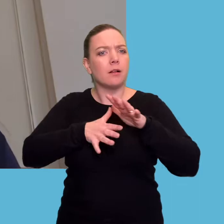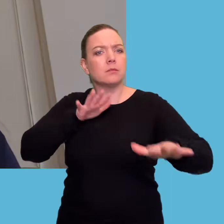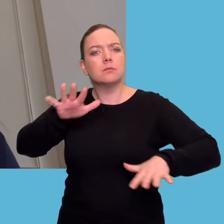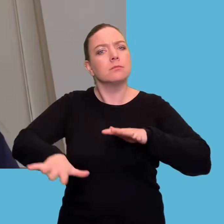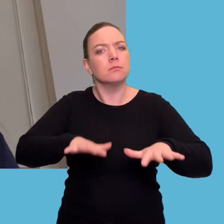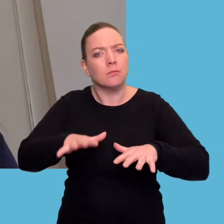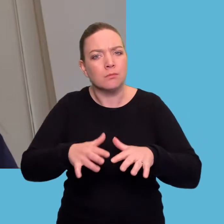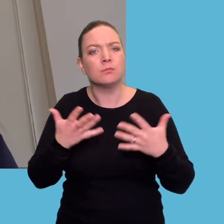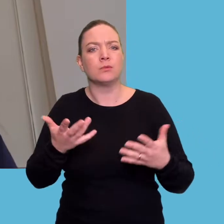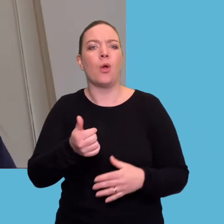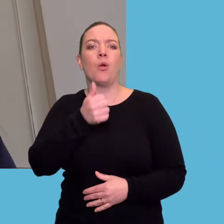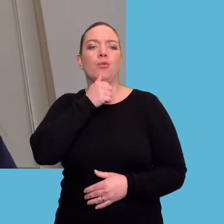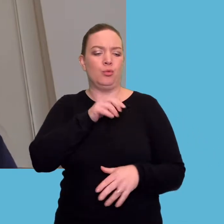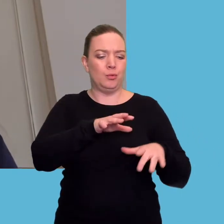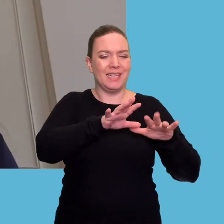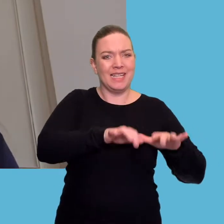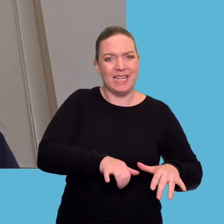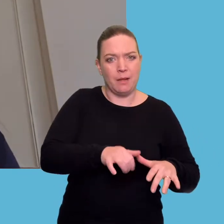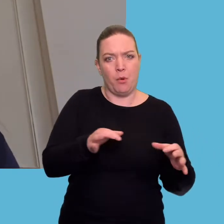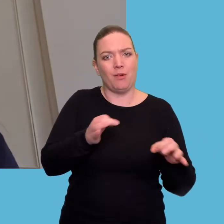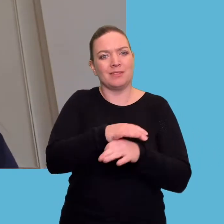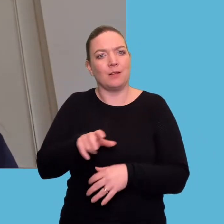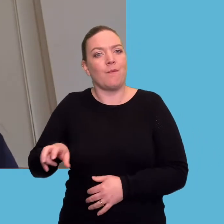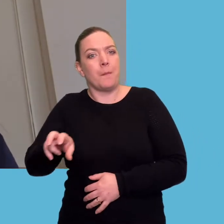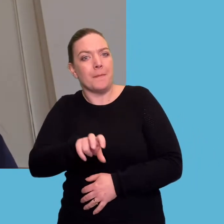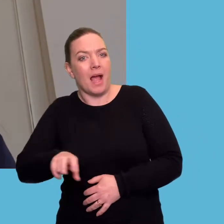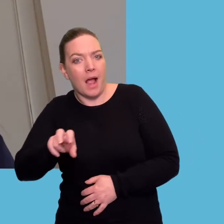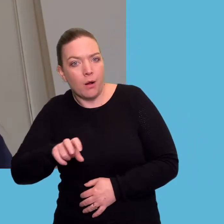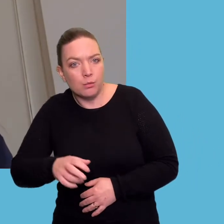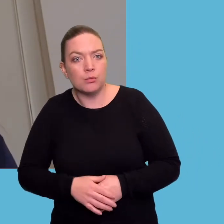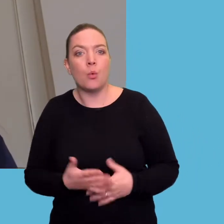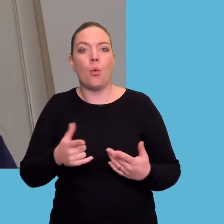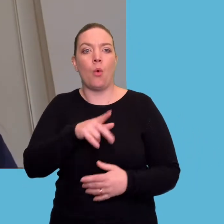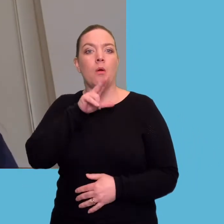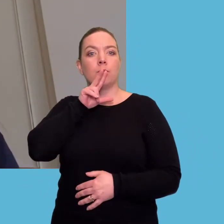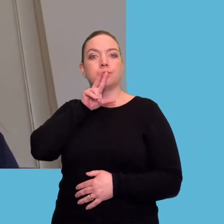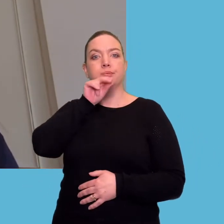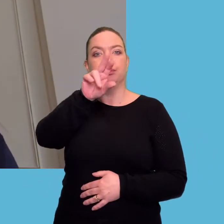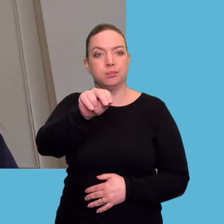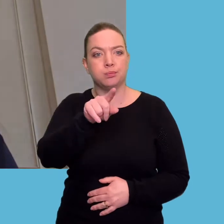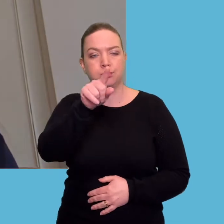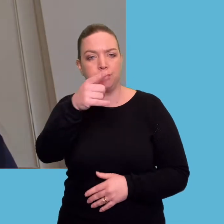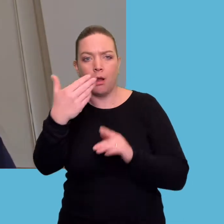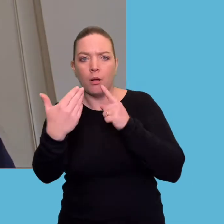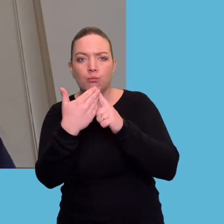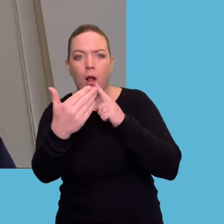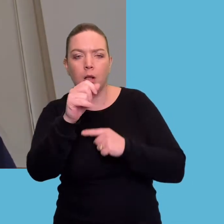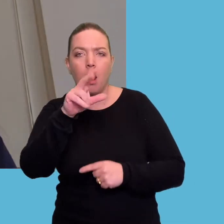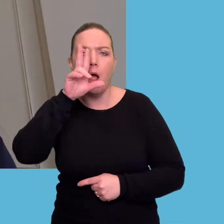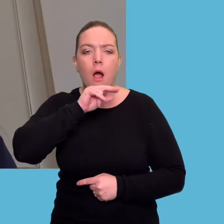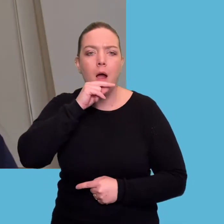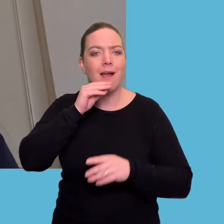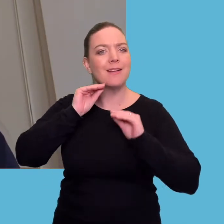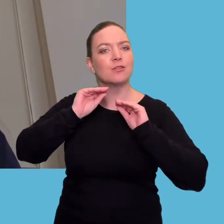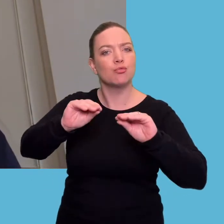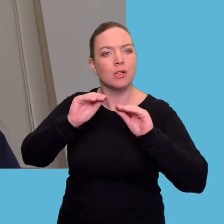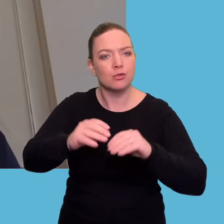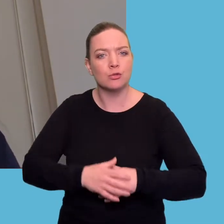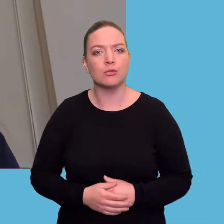The third is about moter, for example, how to use your keyboard instead of a mouse. Talking